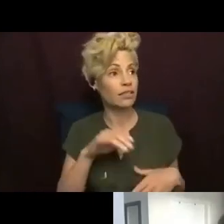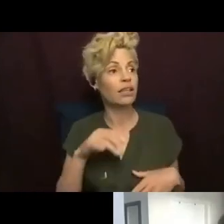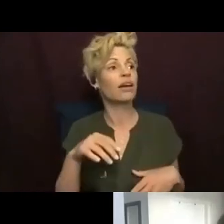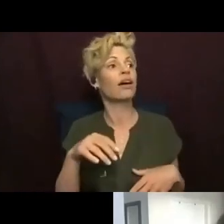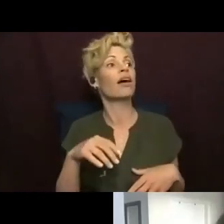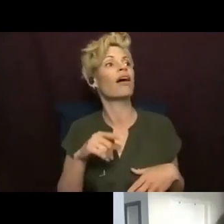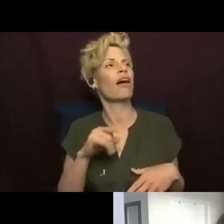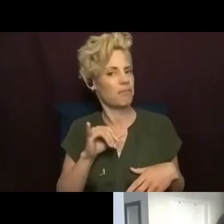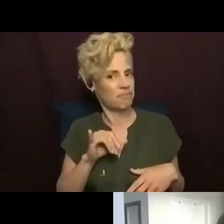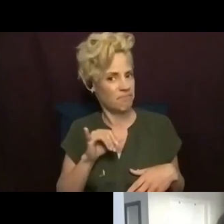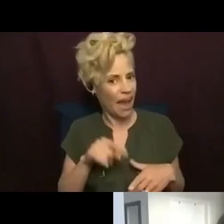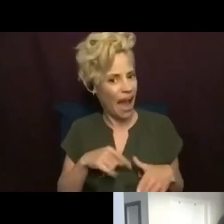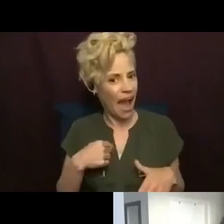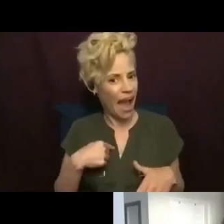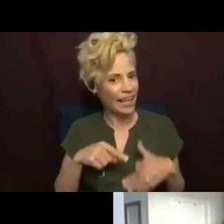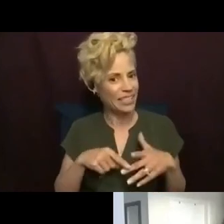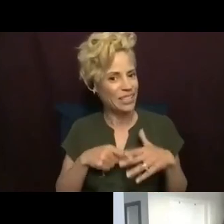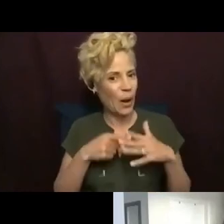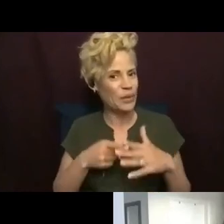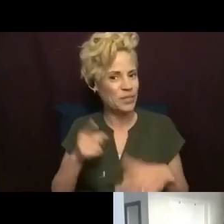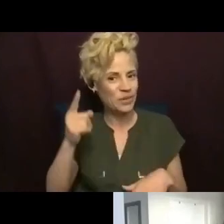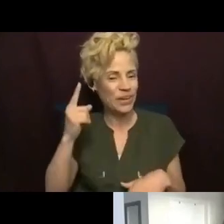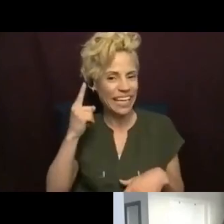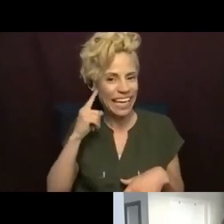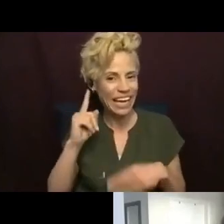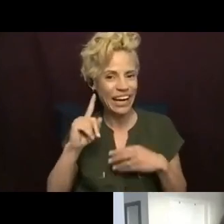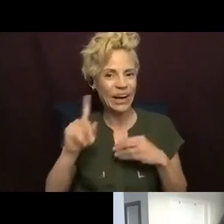about all the disabilities they have.